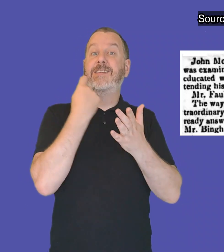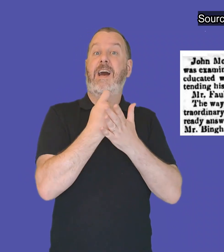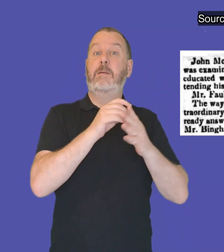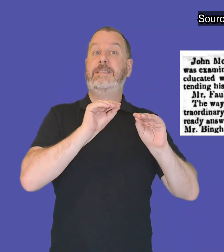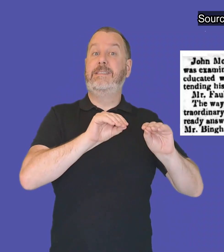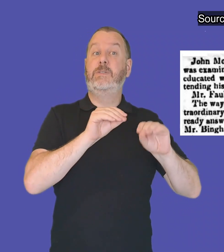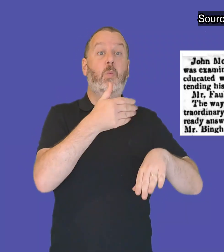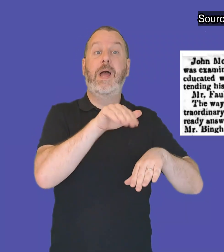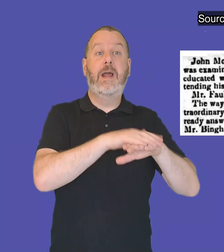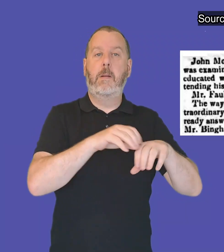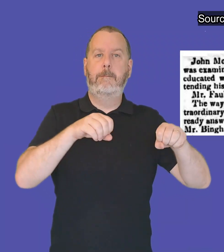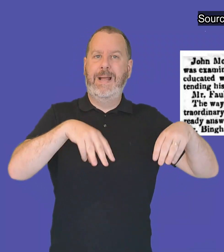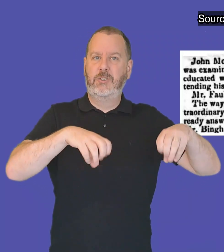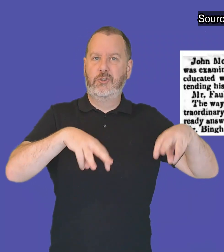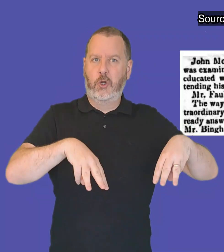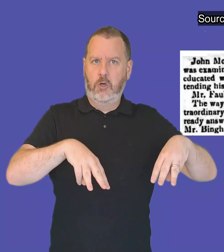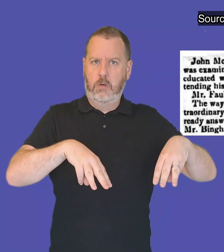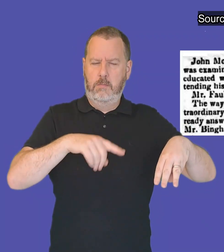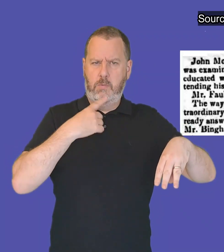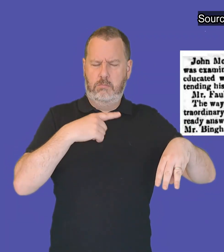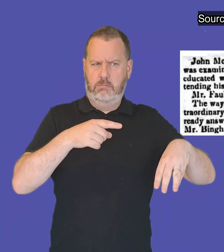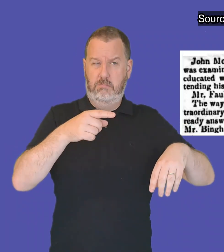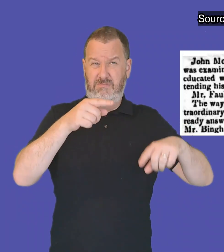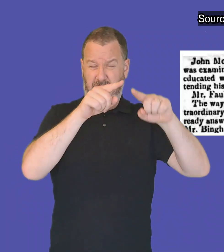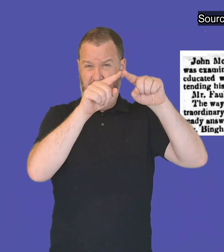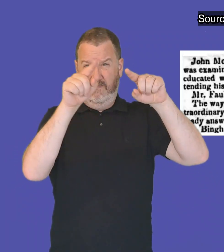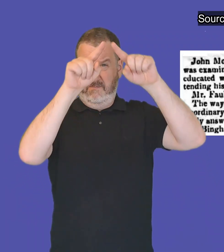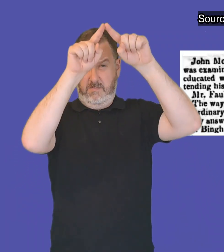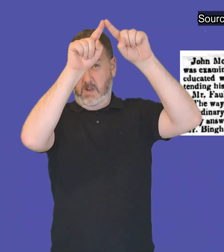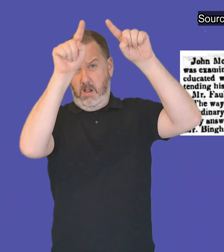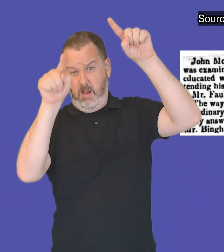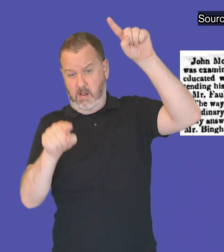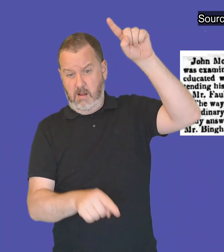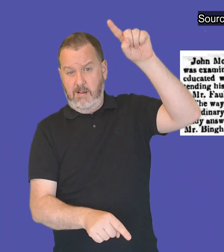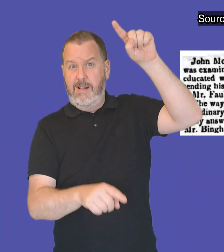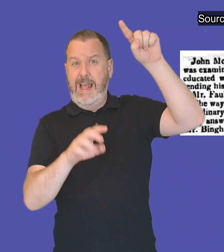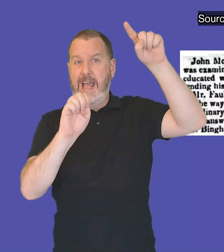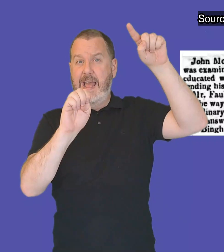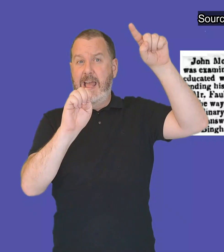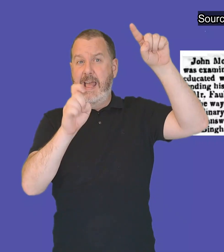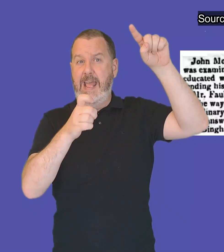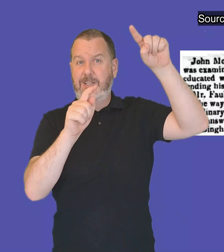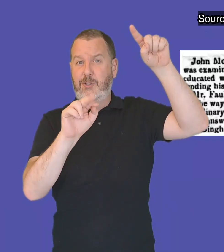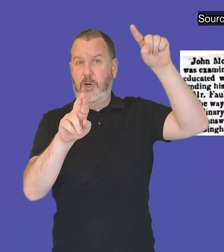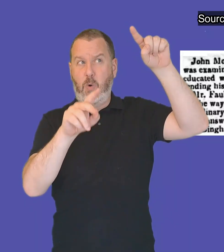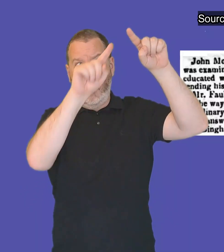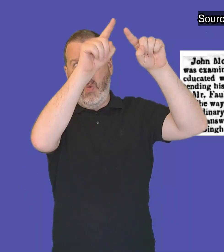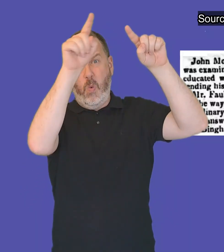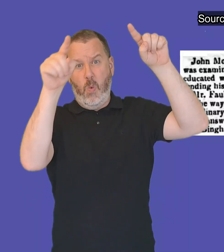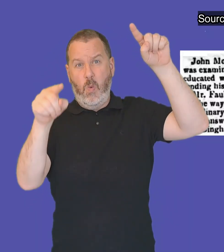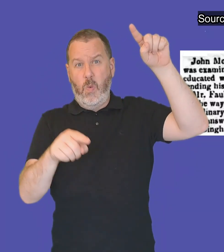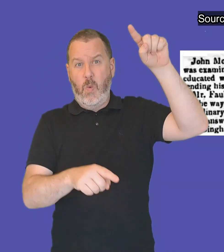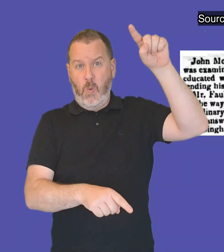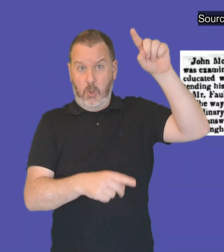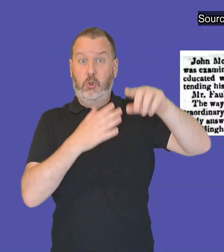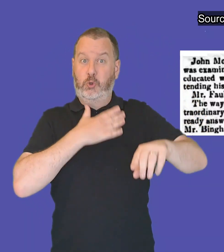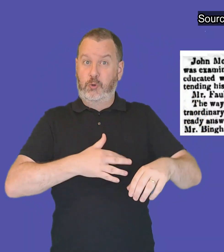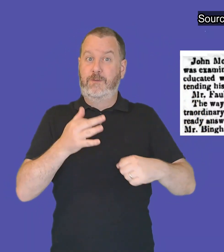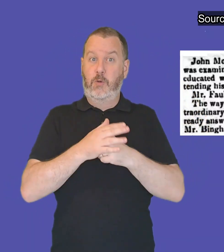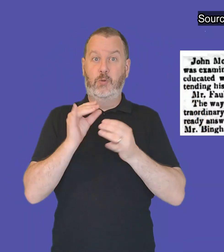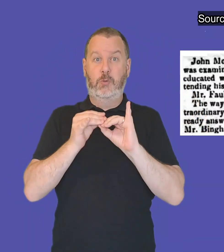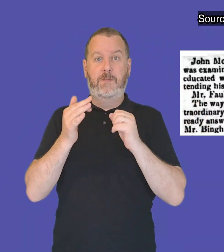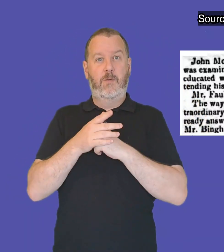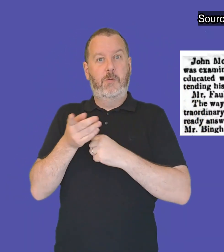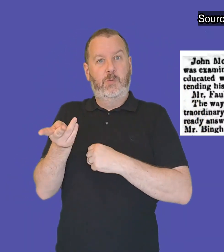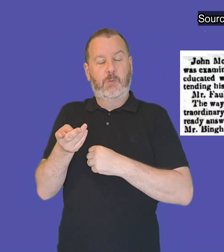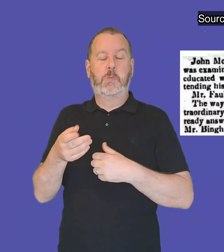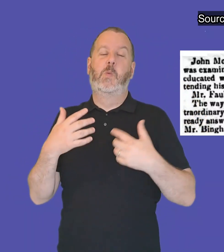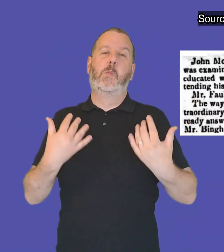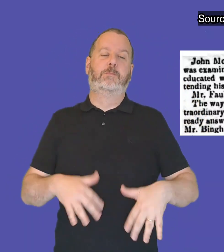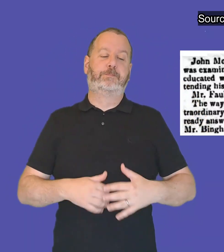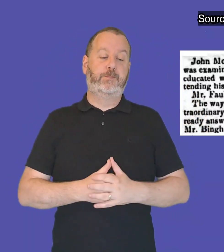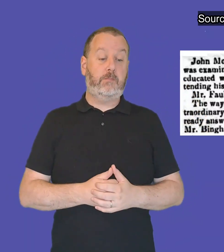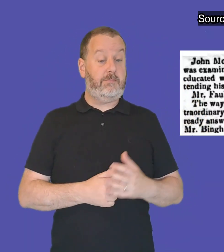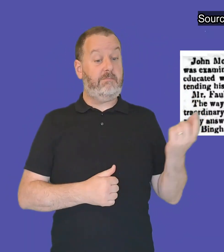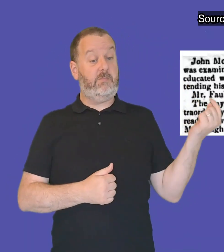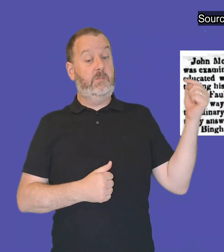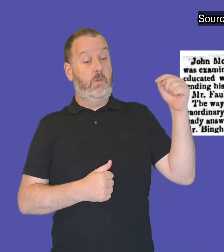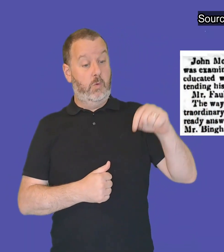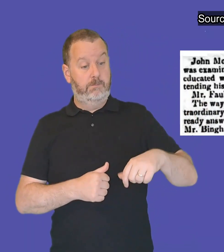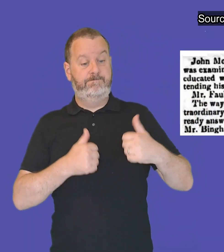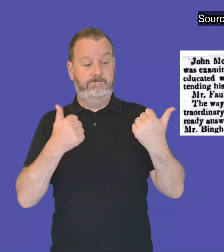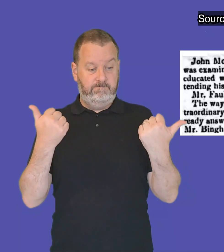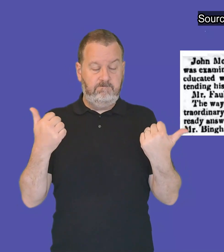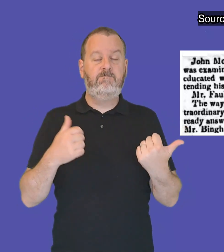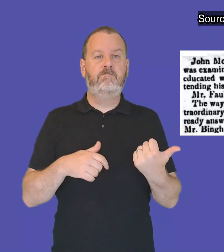time he was teaching in Manchester - quite a distance from Somerset.